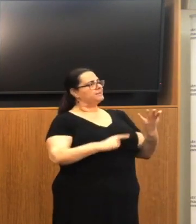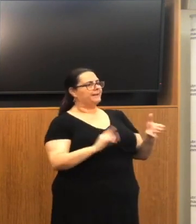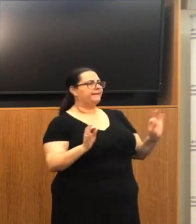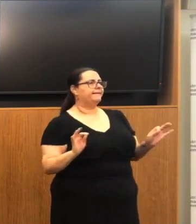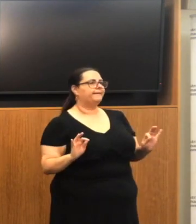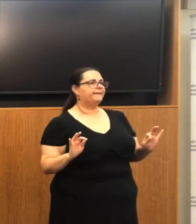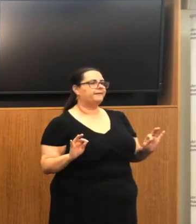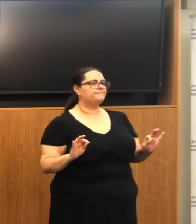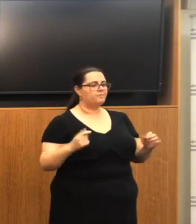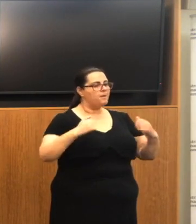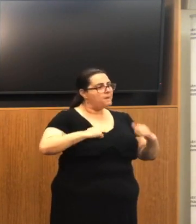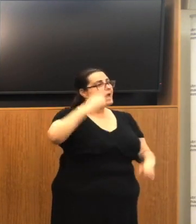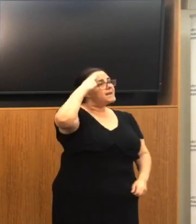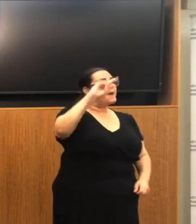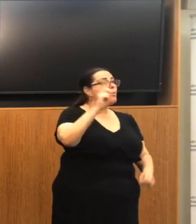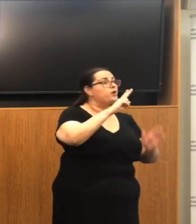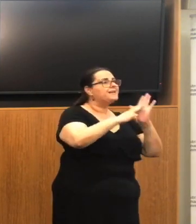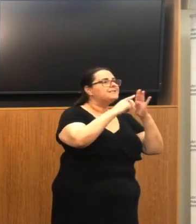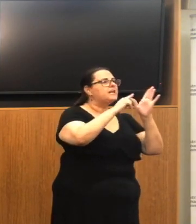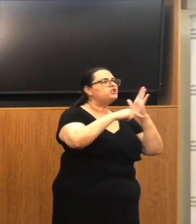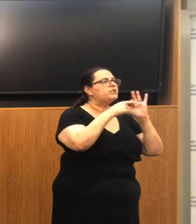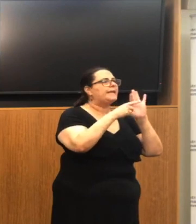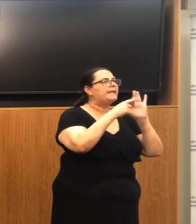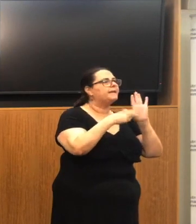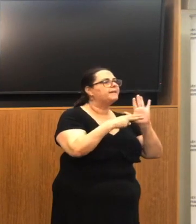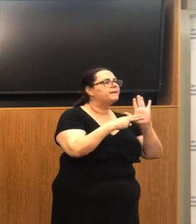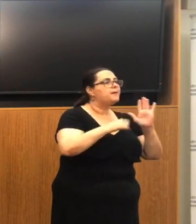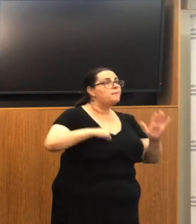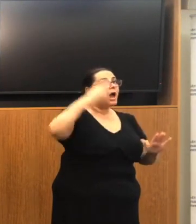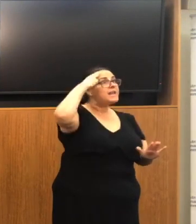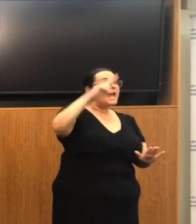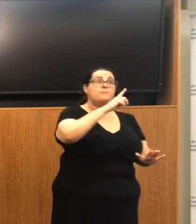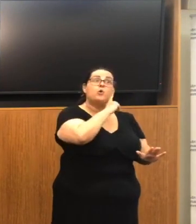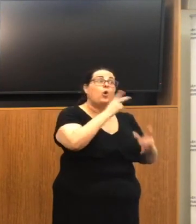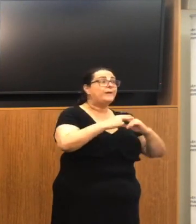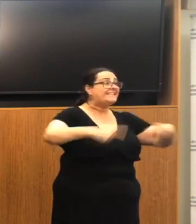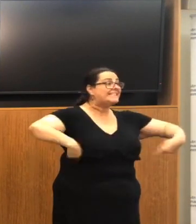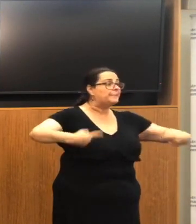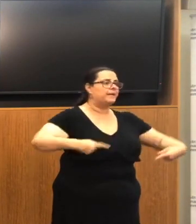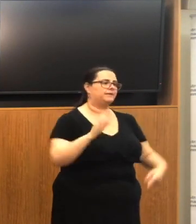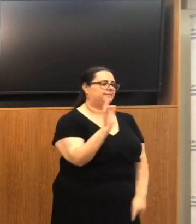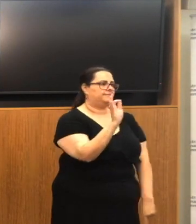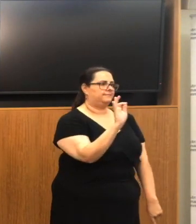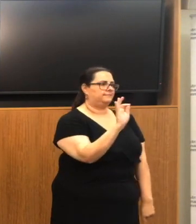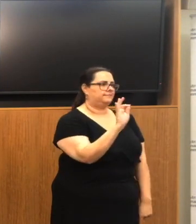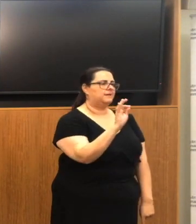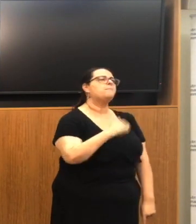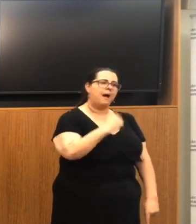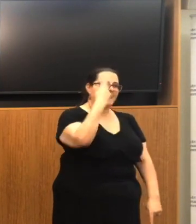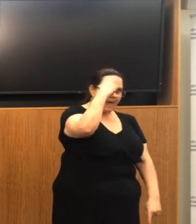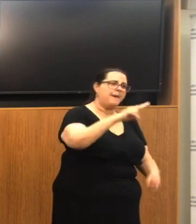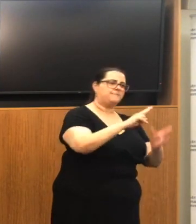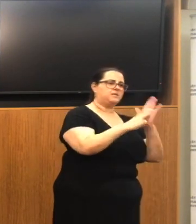I'm called Nujeen, not the girl on the wheels, you know? So, and that we are capable of so much more and we could